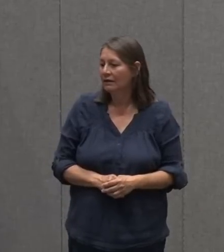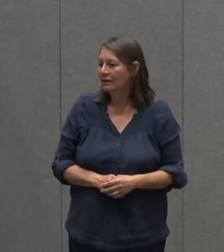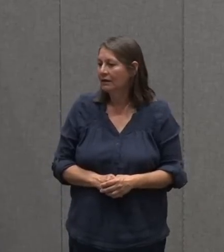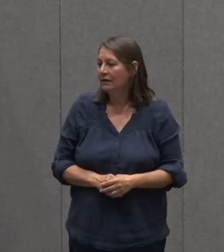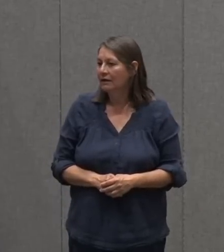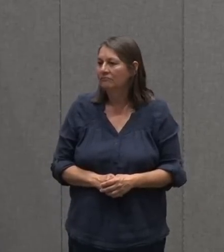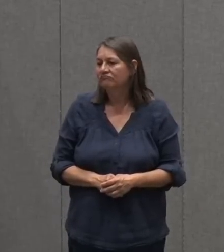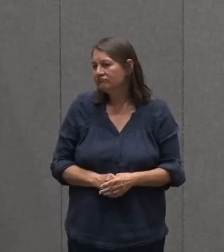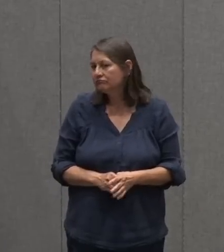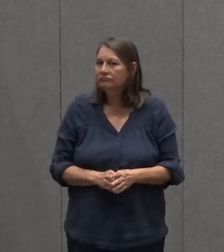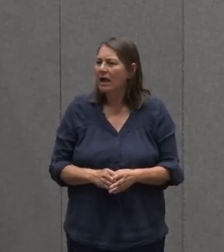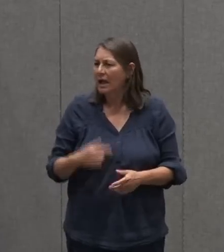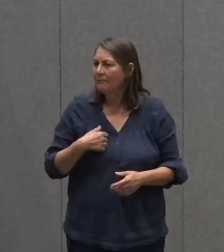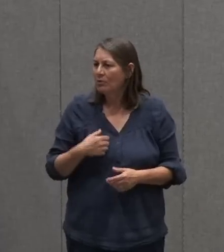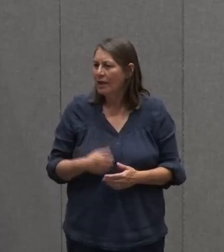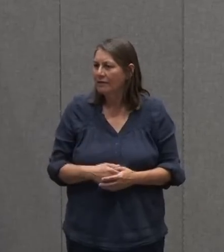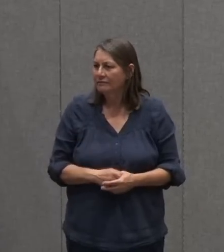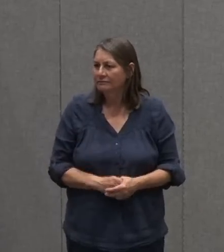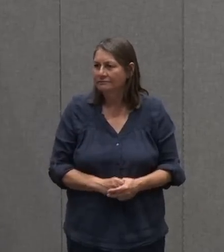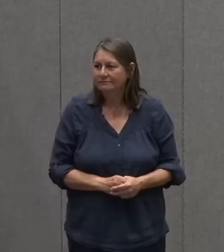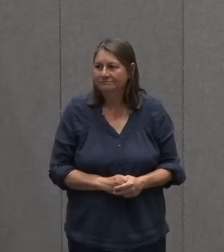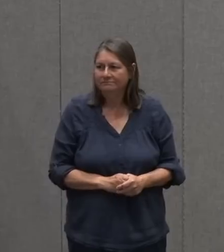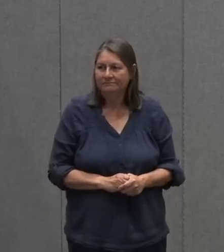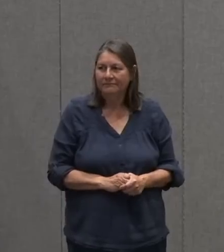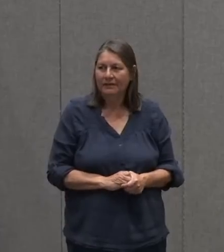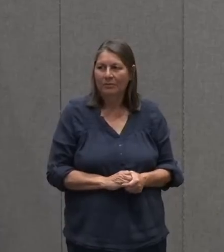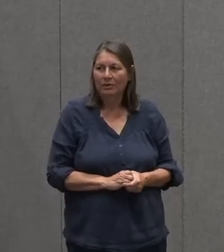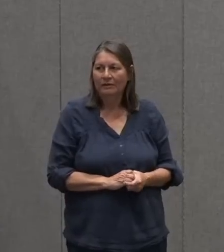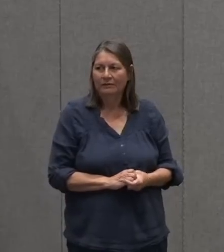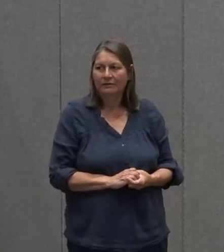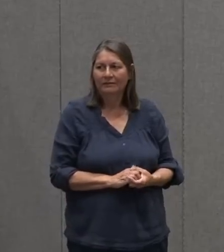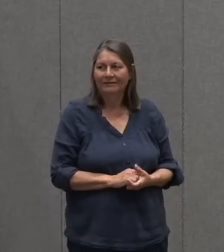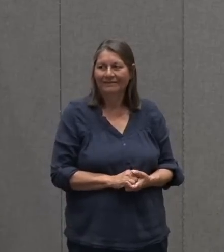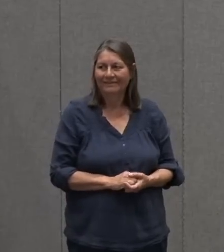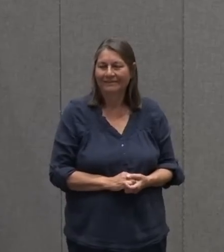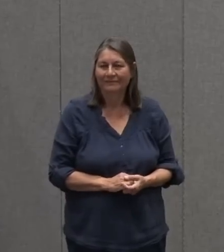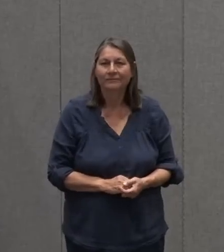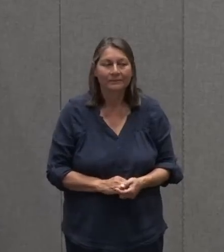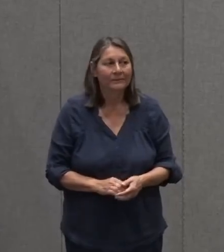Knowing that we count to ten, we counted, most of the animals counted by ones.